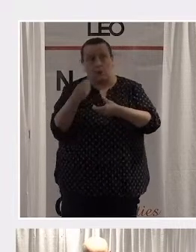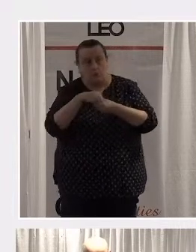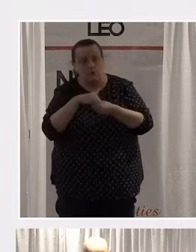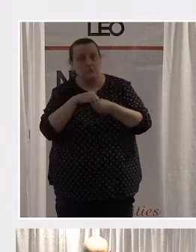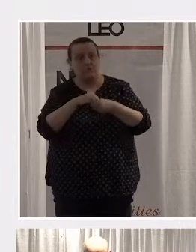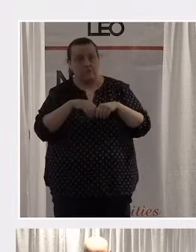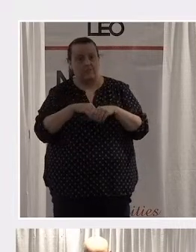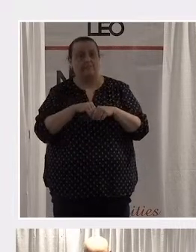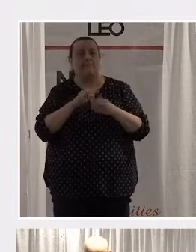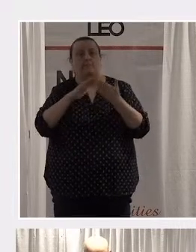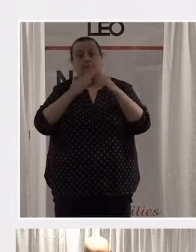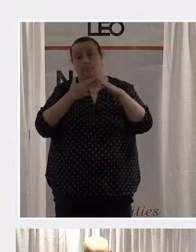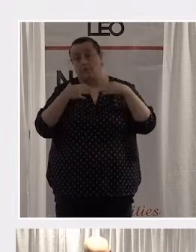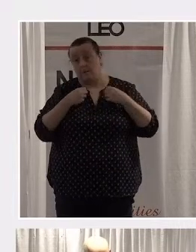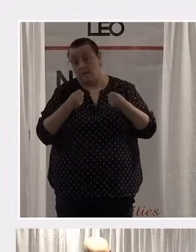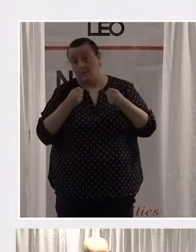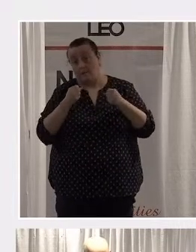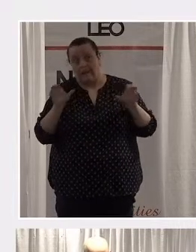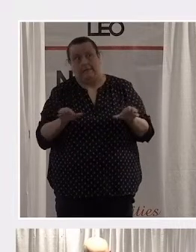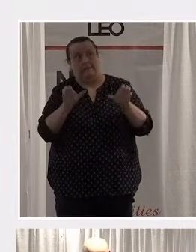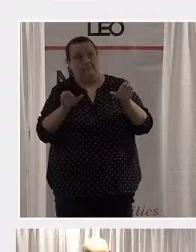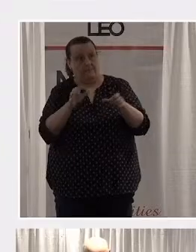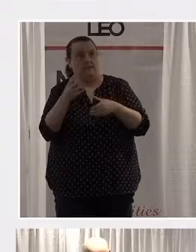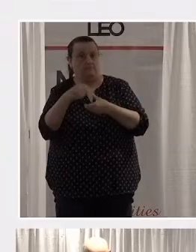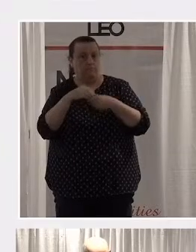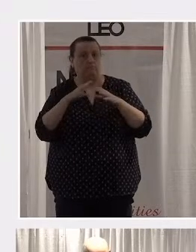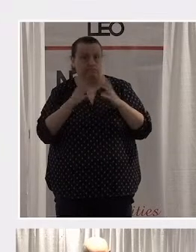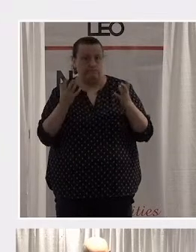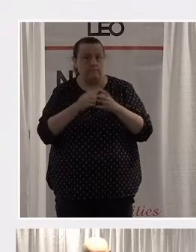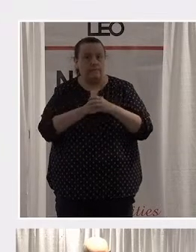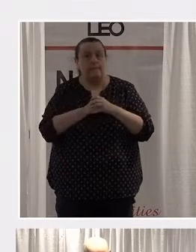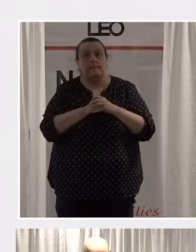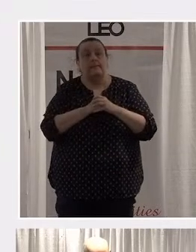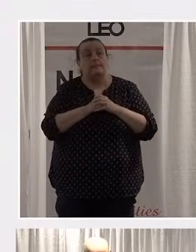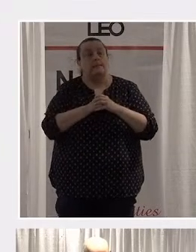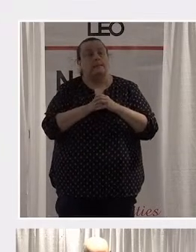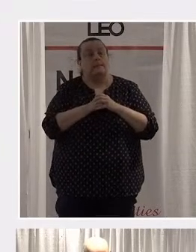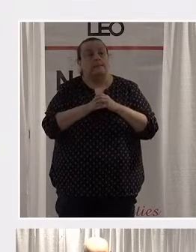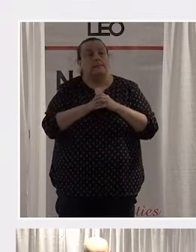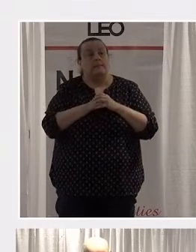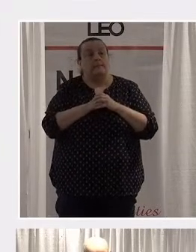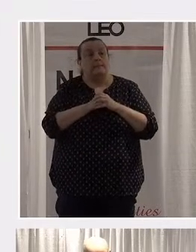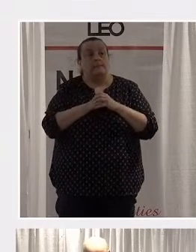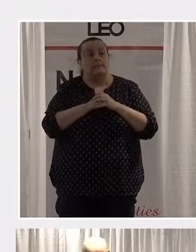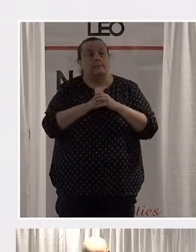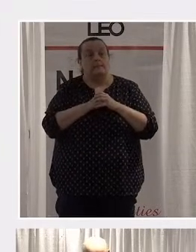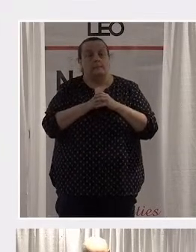IN COMMUNITY HEALTH ACTIVITIES. BRIDGET ACTIVELY WORKS TO REMOVE BARRIERS